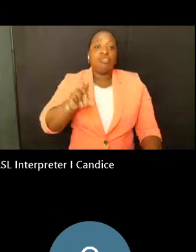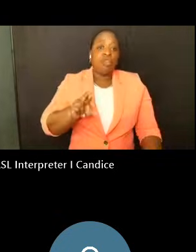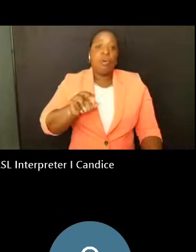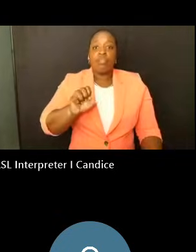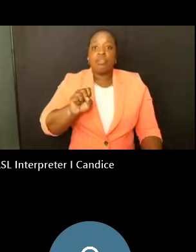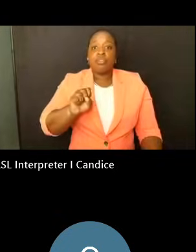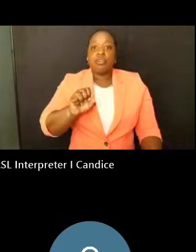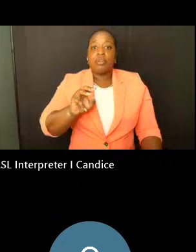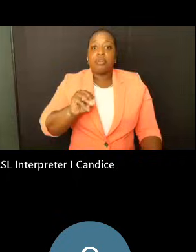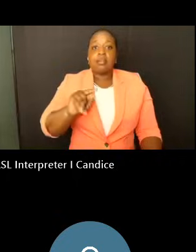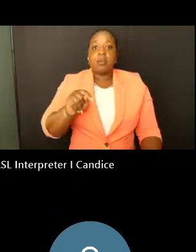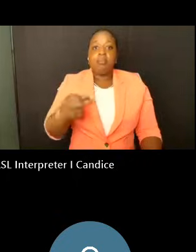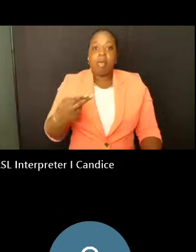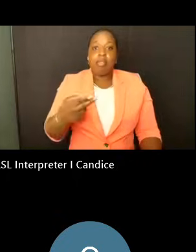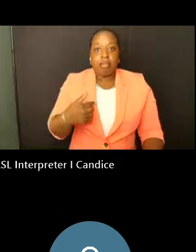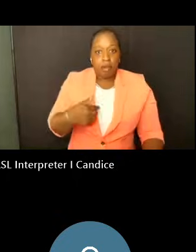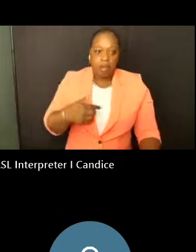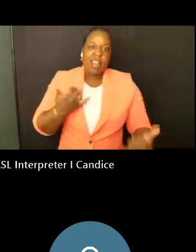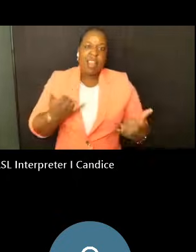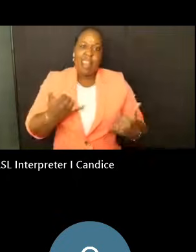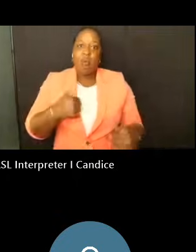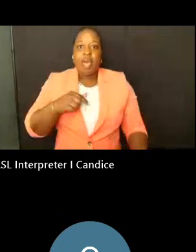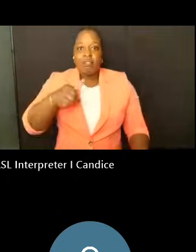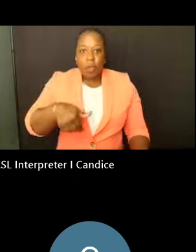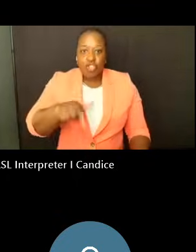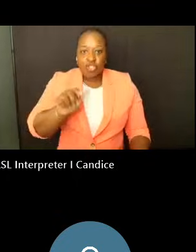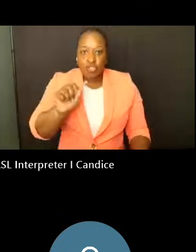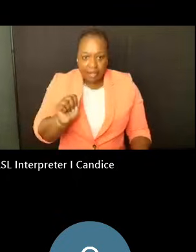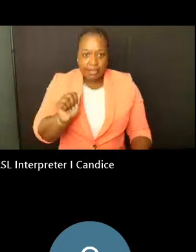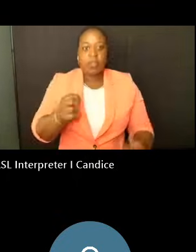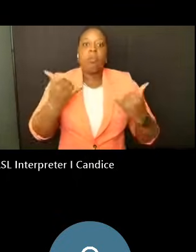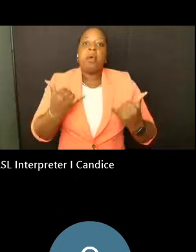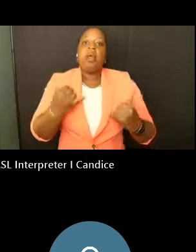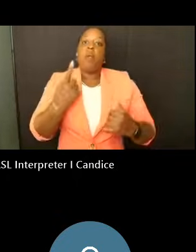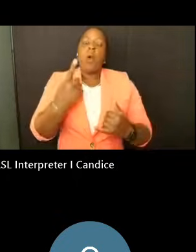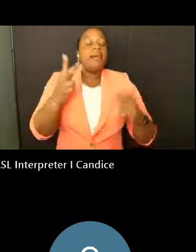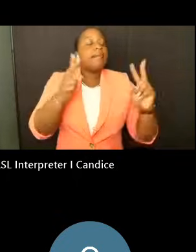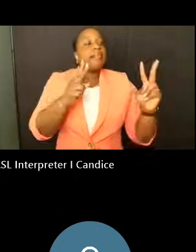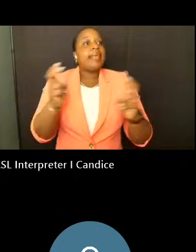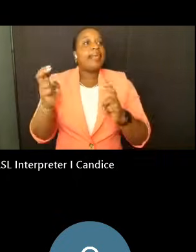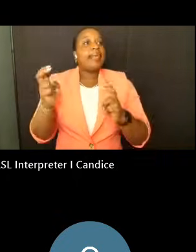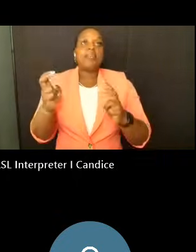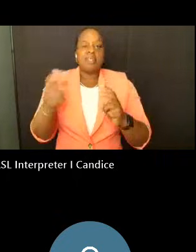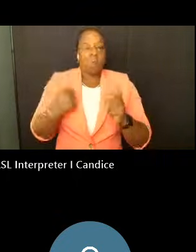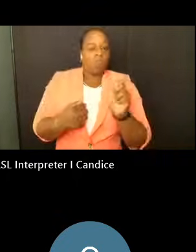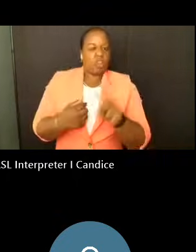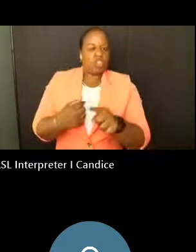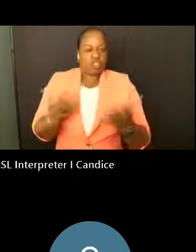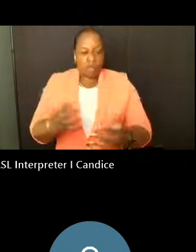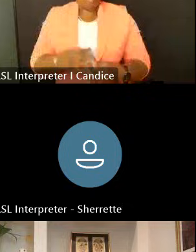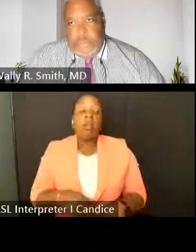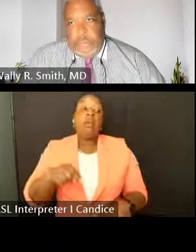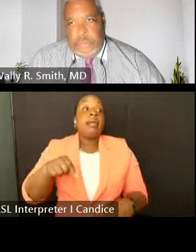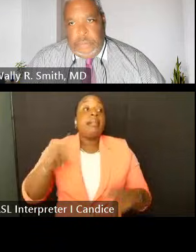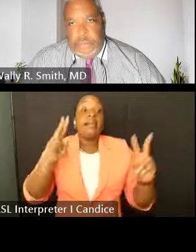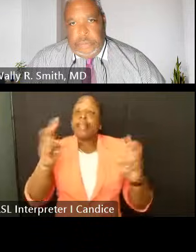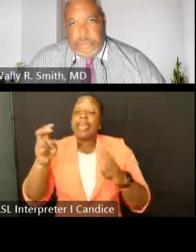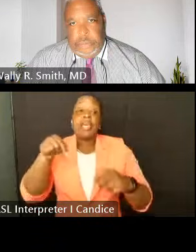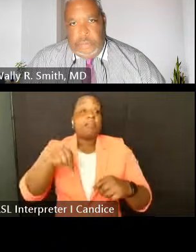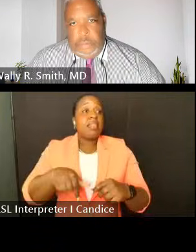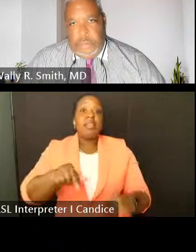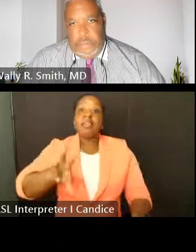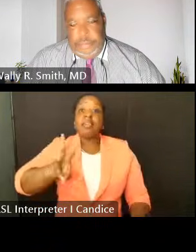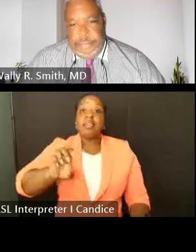the one question here. So, one of the themes of this webinar, of course, is trust. And I